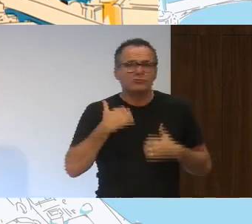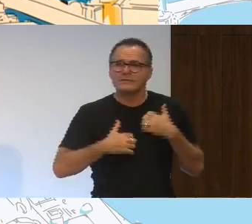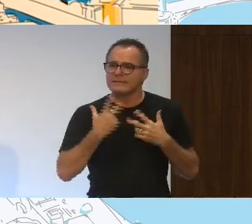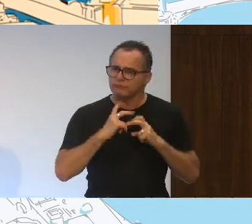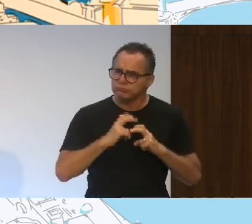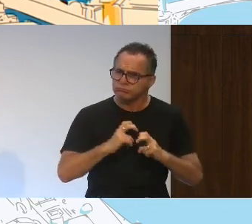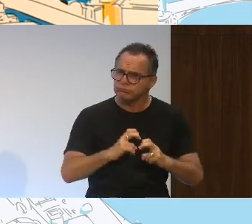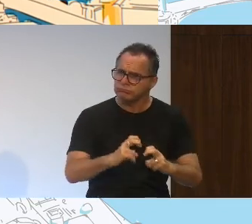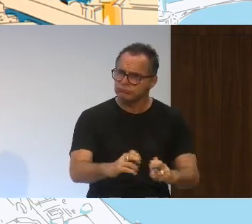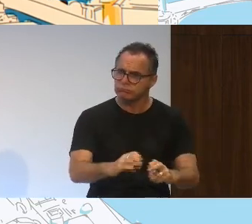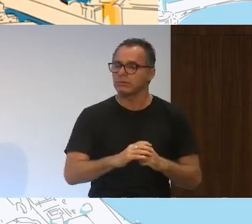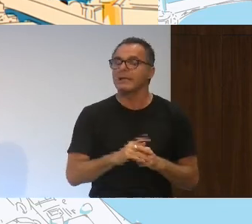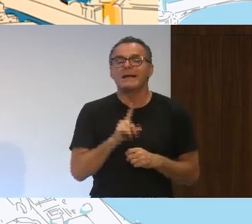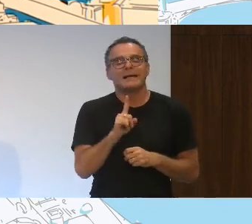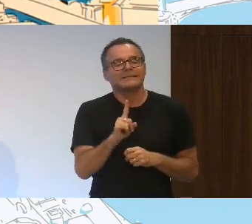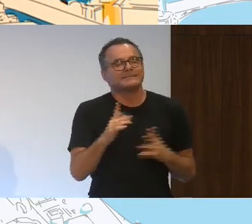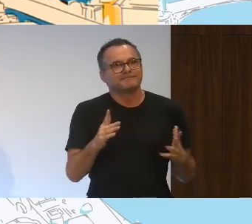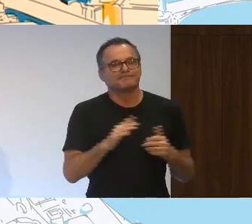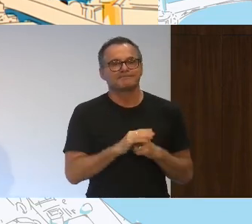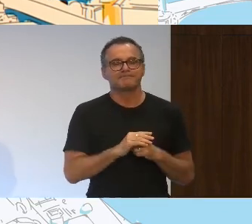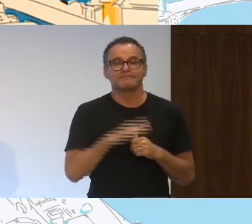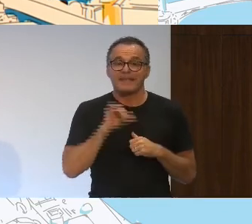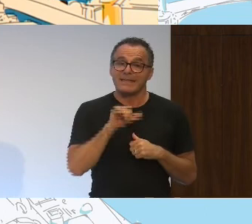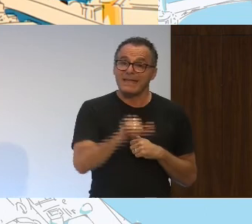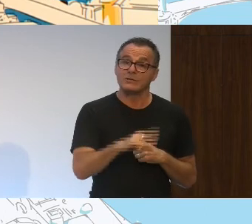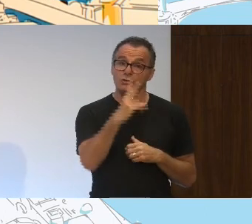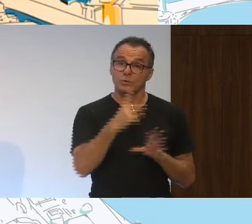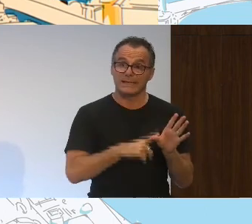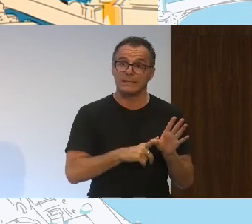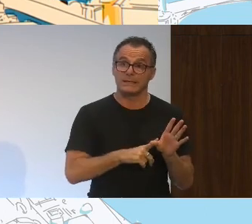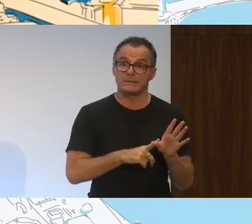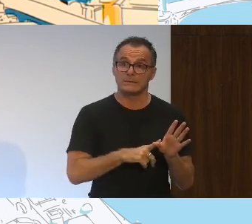It's just the next couple of years it's just going to be so exciting.